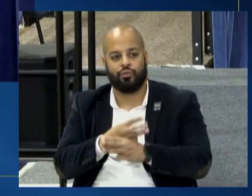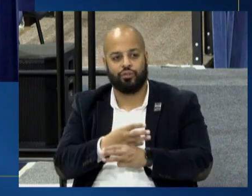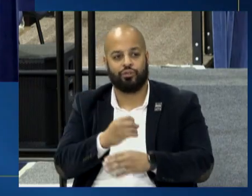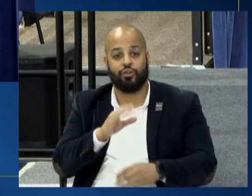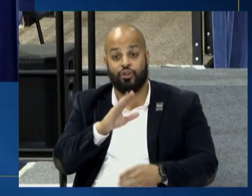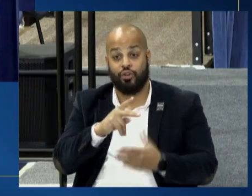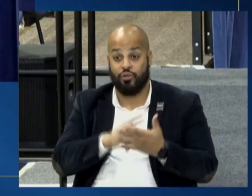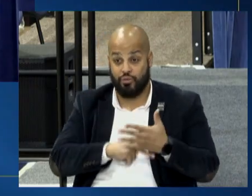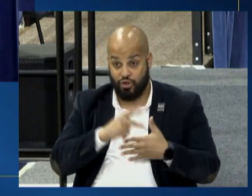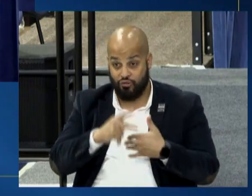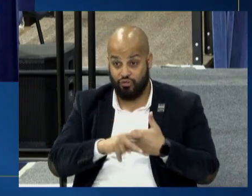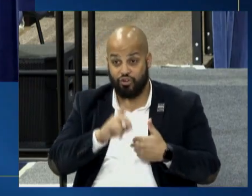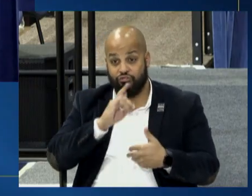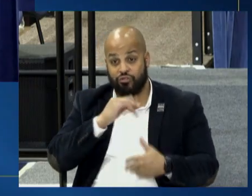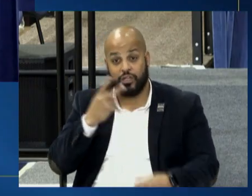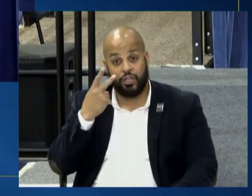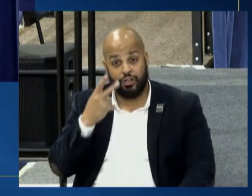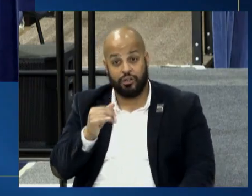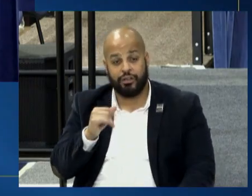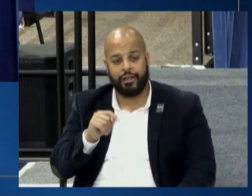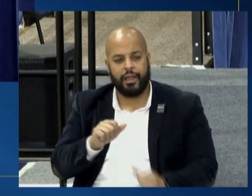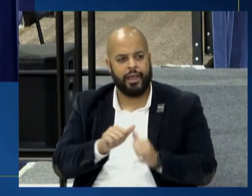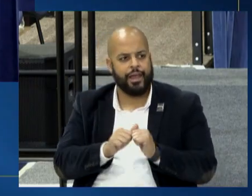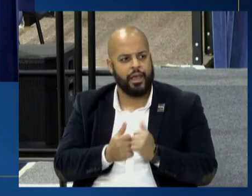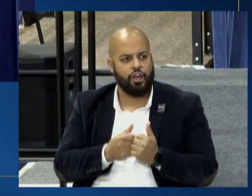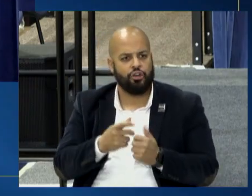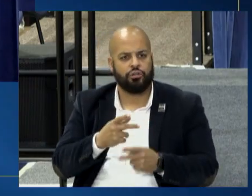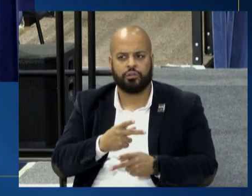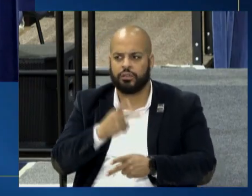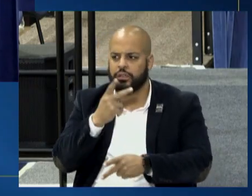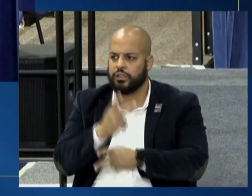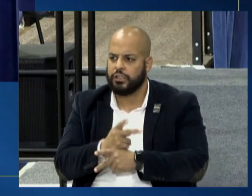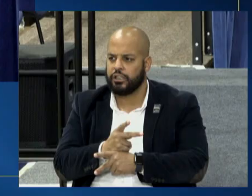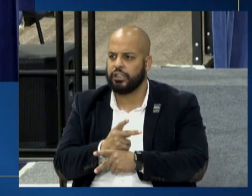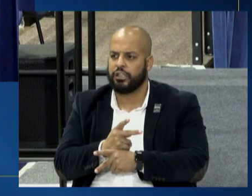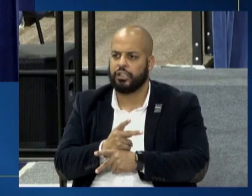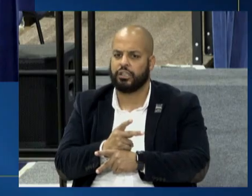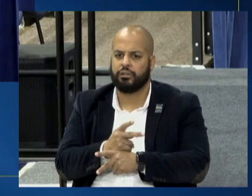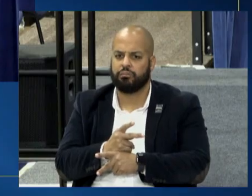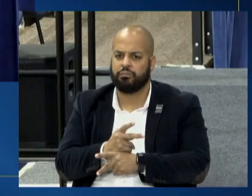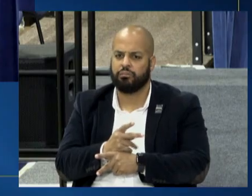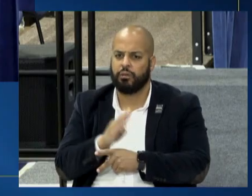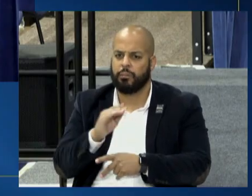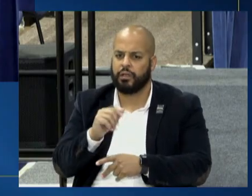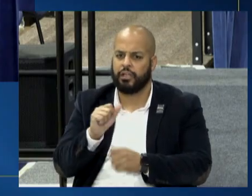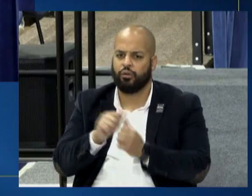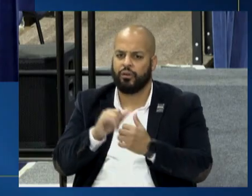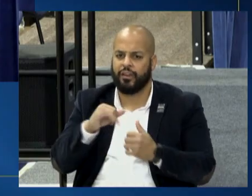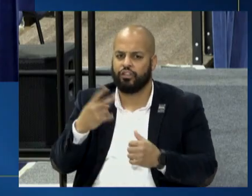is really looking at, how do you keep pace with a tumor evolution over the course of treatment?